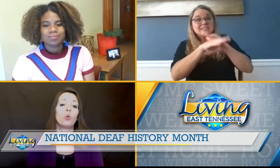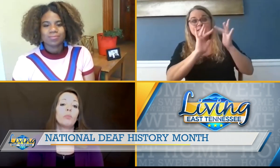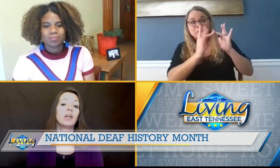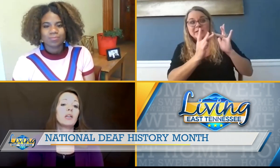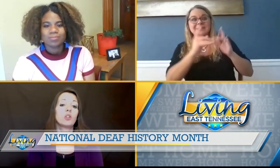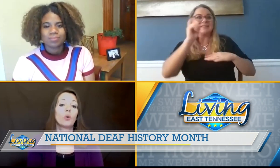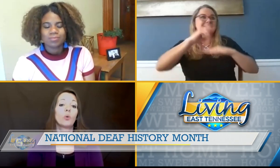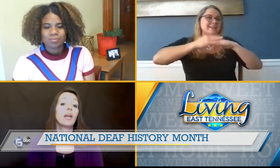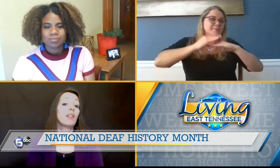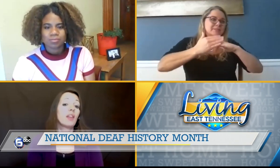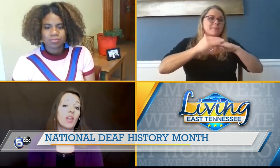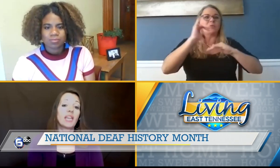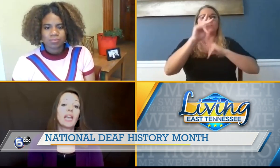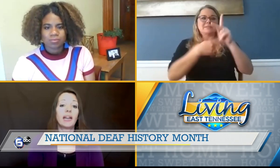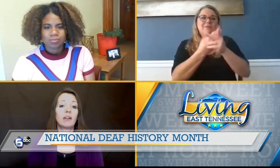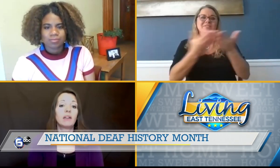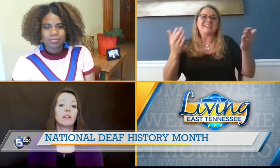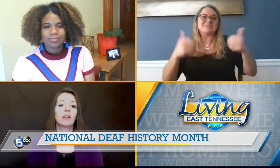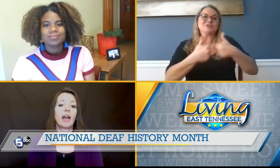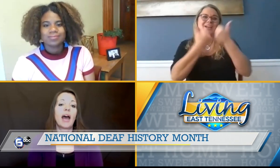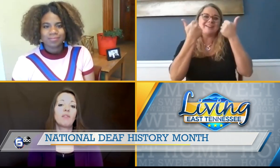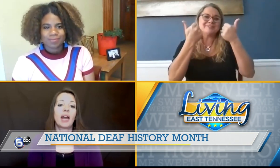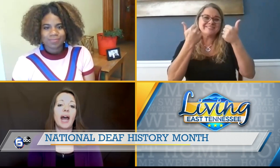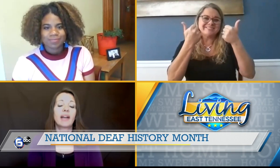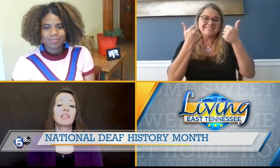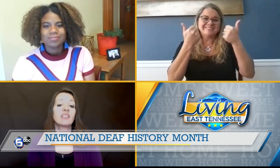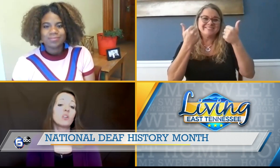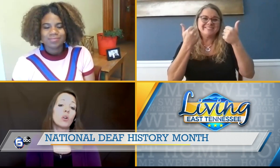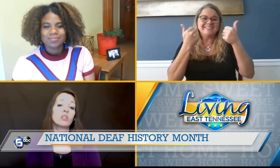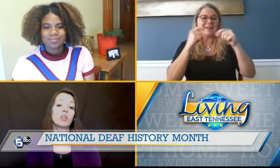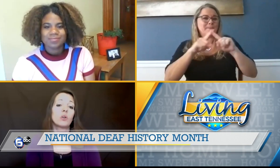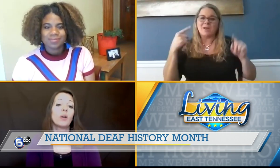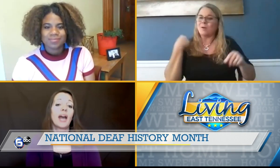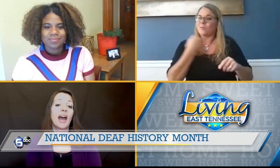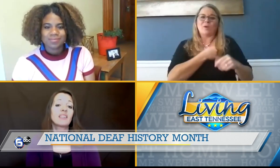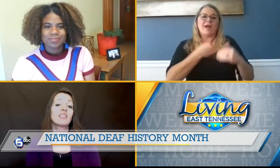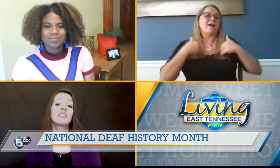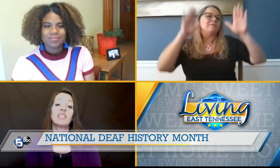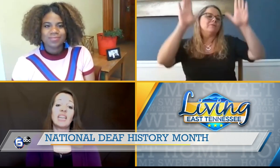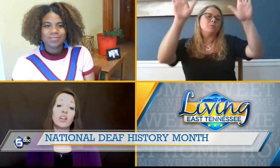HAVE ACCESS TO LAPTOPS FOR THEIR LAPTOPS FOR THEIR CHILDREN AND